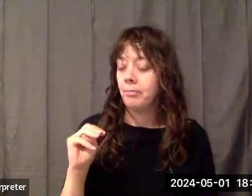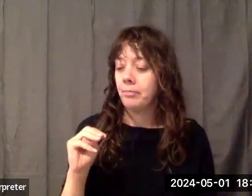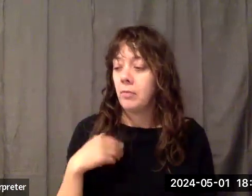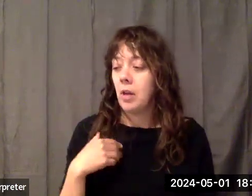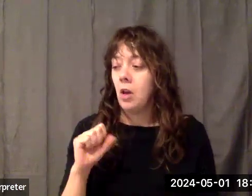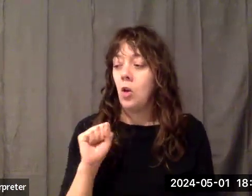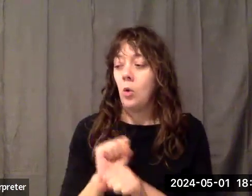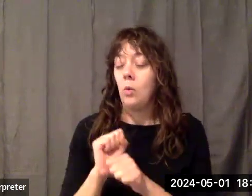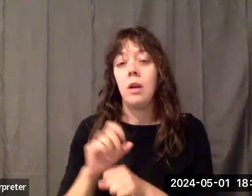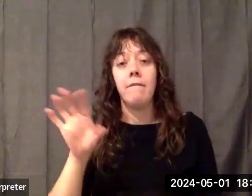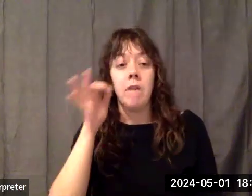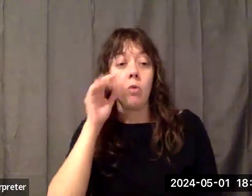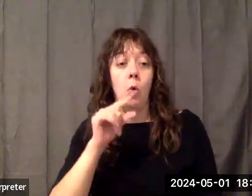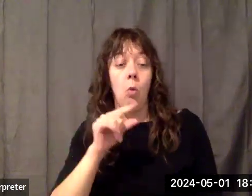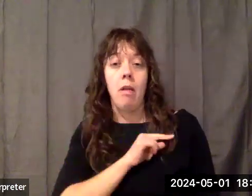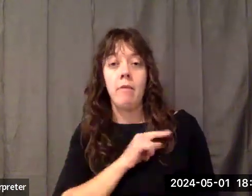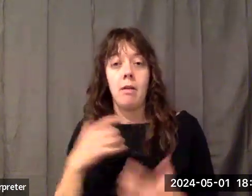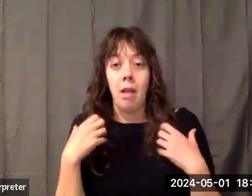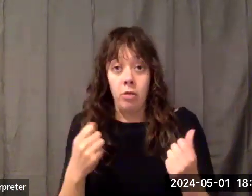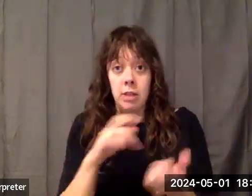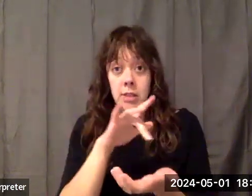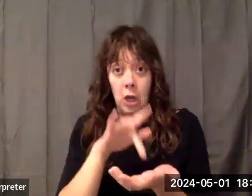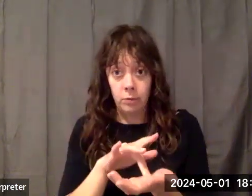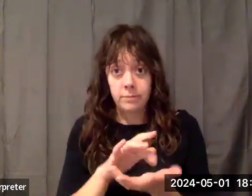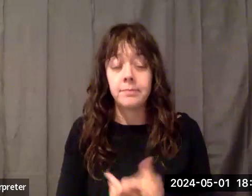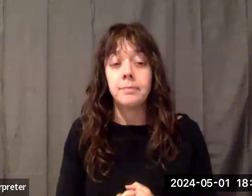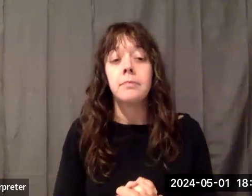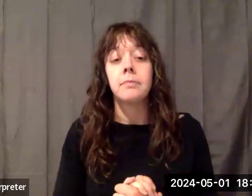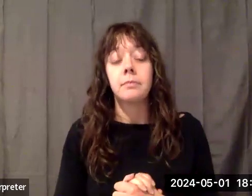and we've been struggling